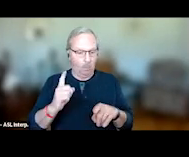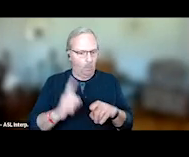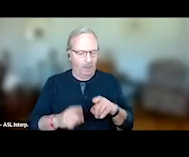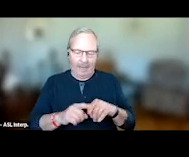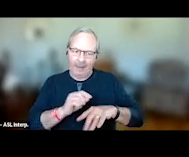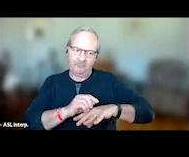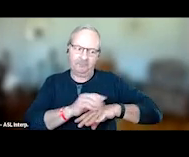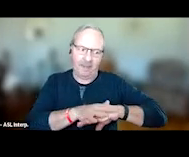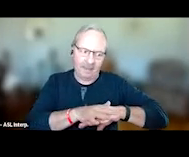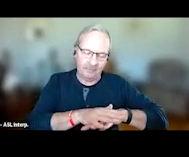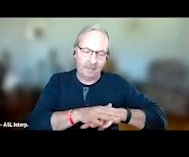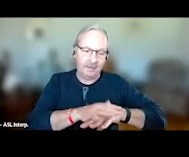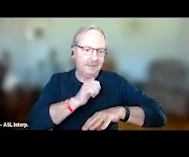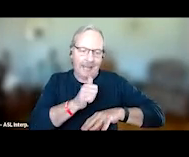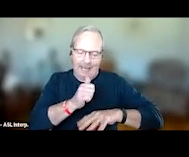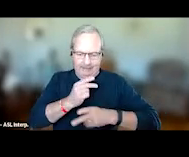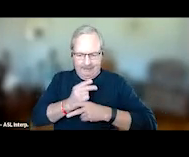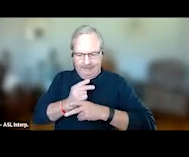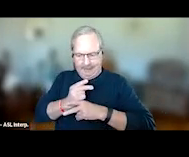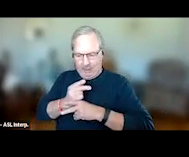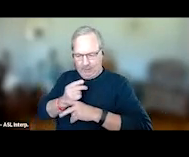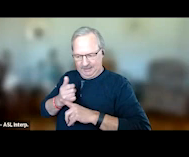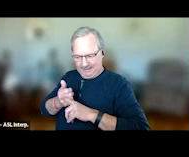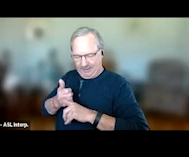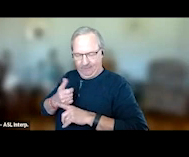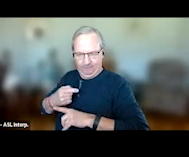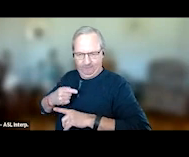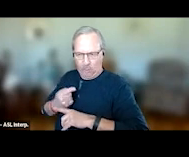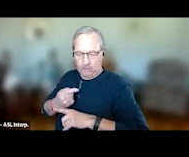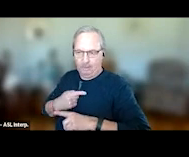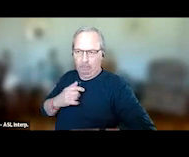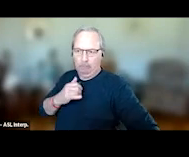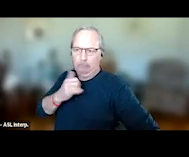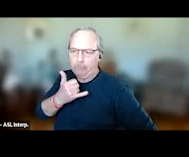take care of ourselves first and we may be more likely to accidentally escalate others and have